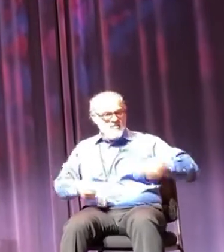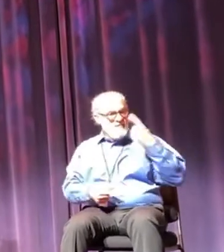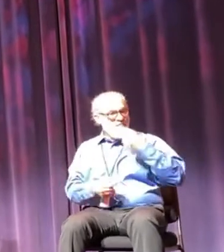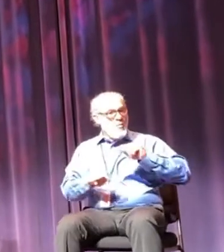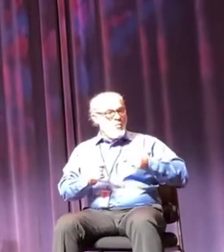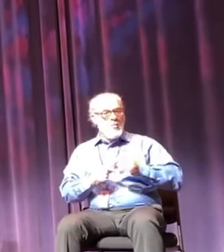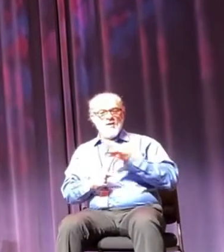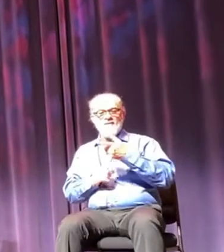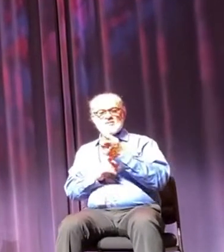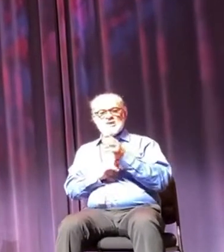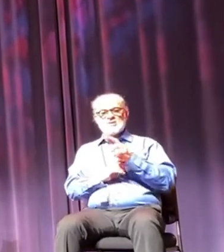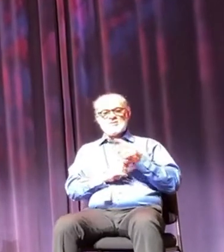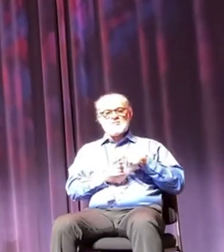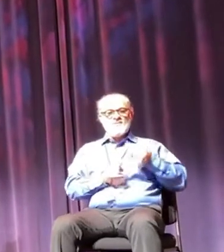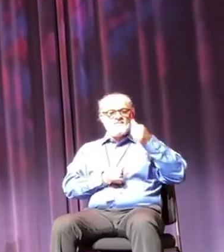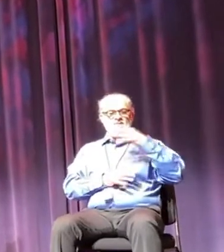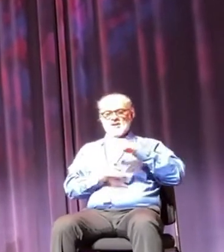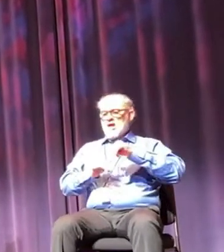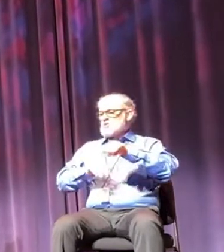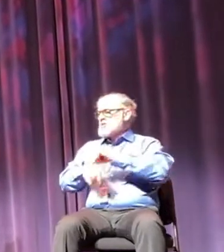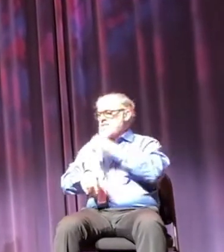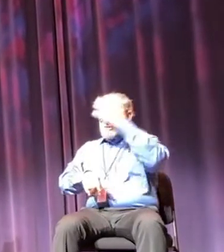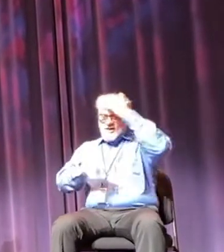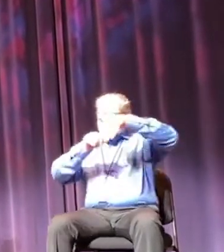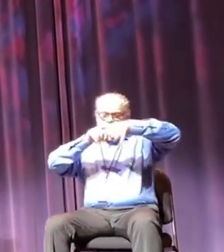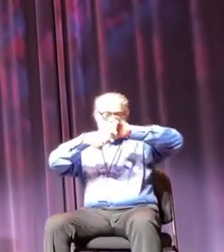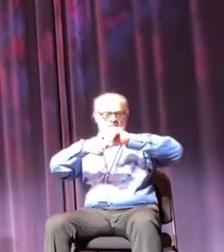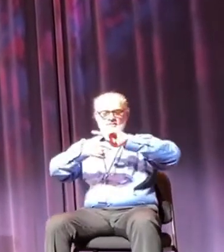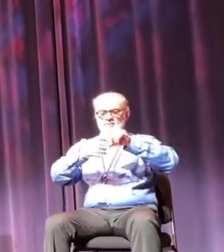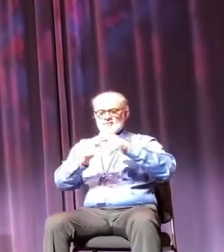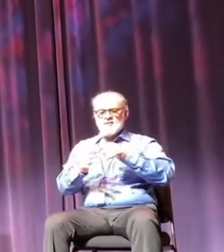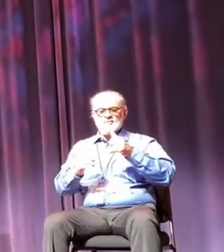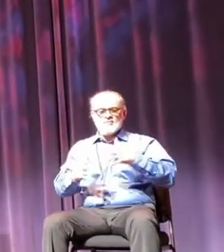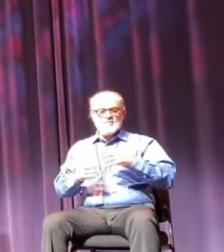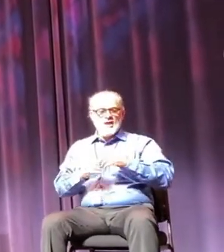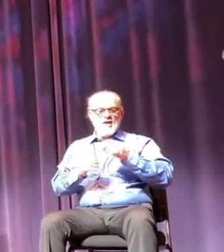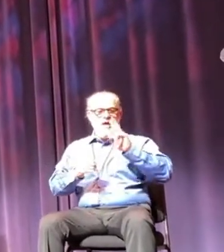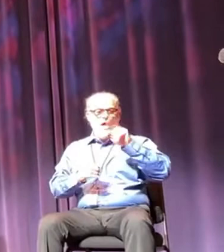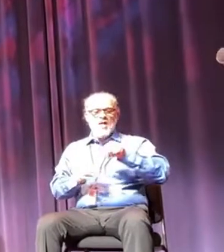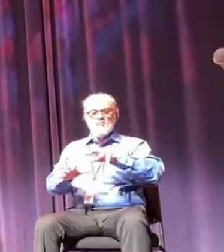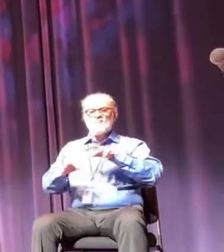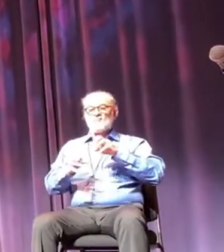of spit, scoffed and shaved scalps razor thin, free in an unfree world.